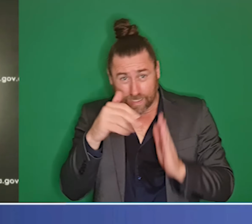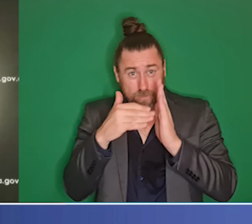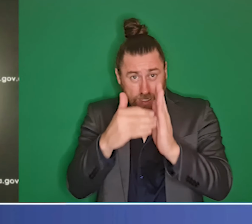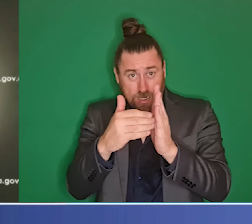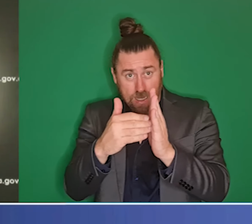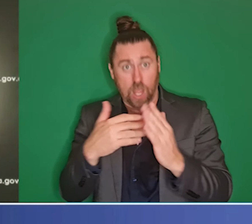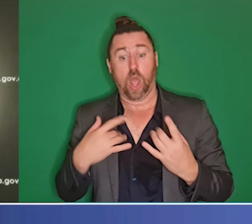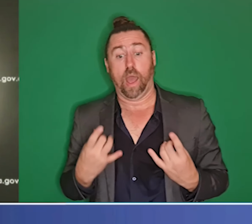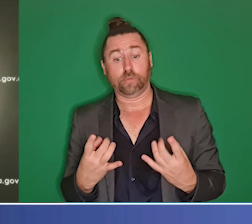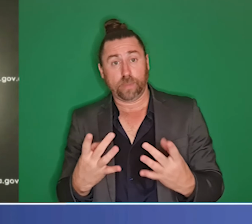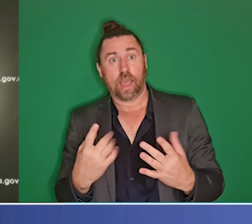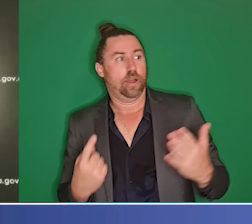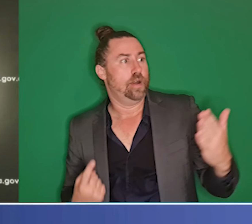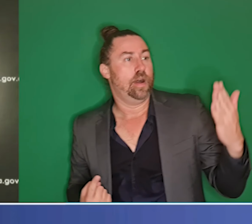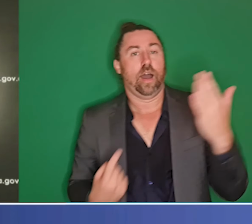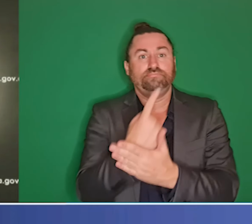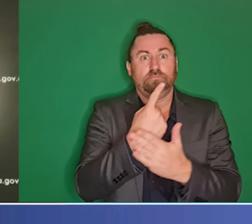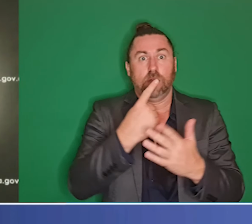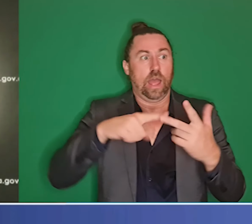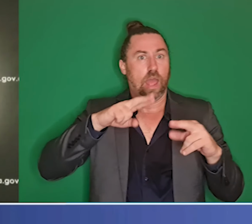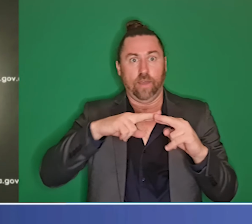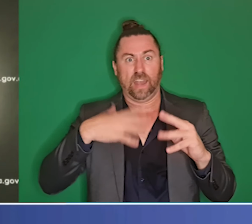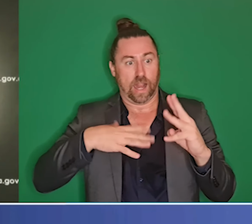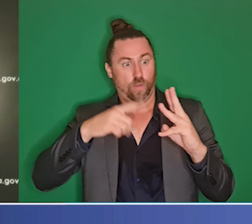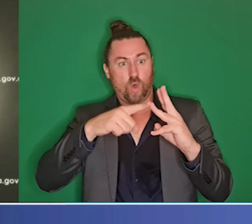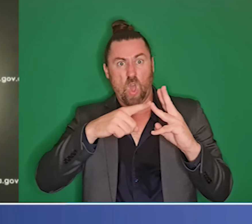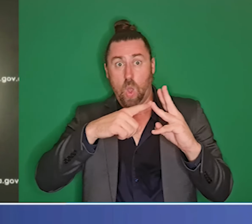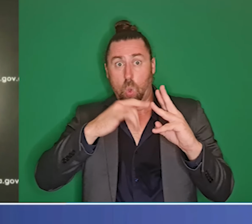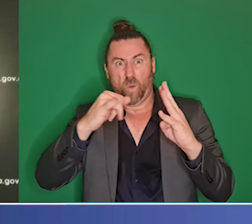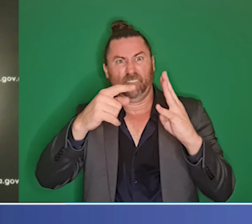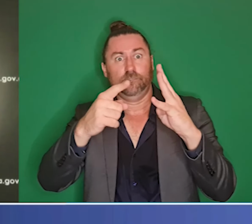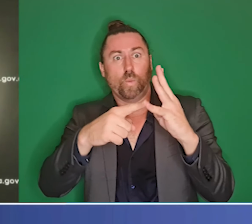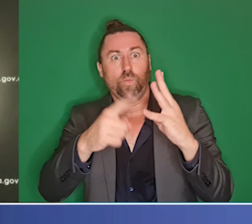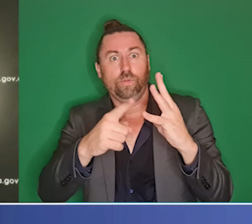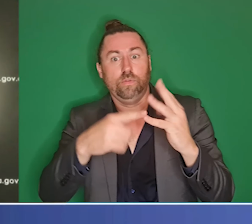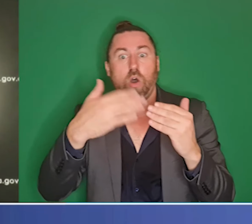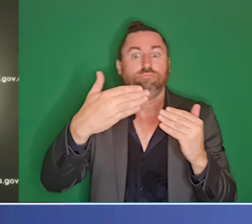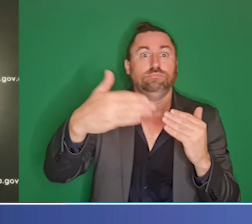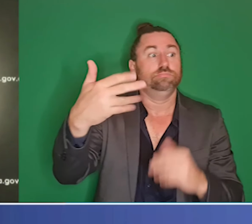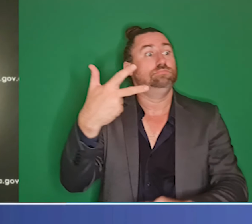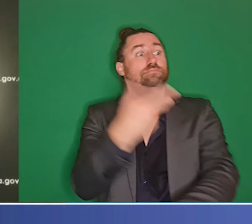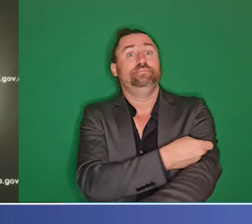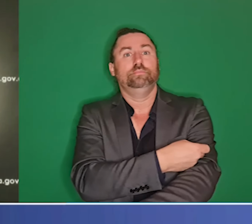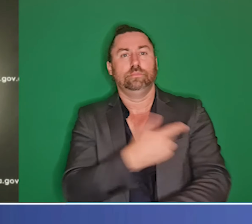if there were a third and a fourth dose required, that we would be prepared.